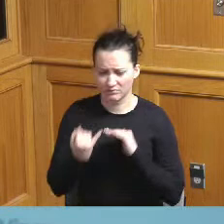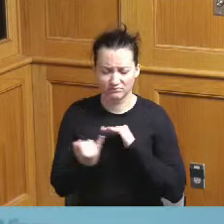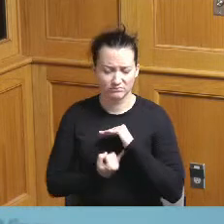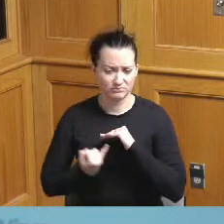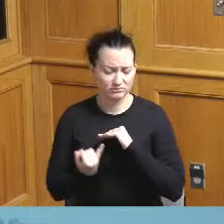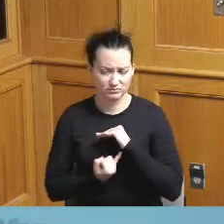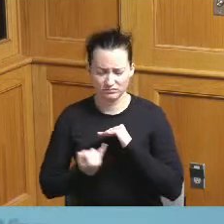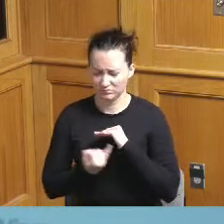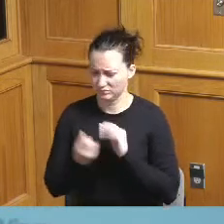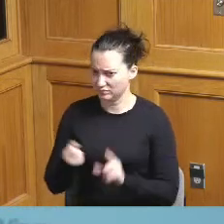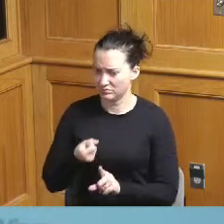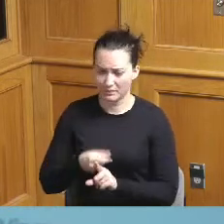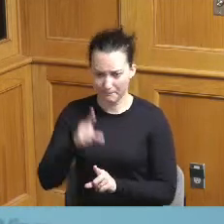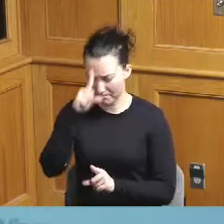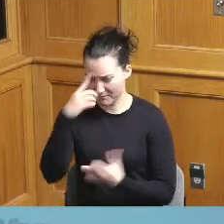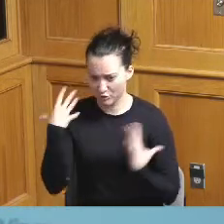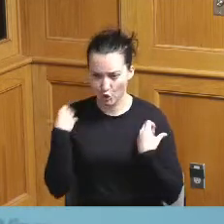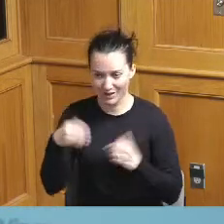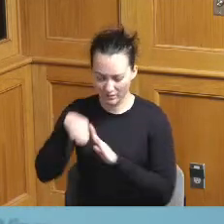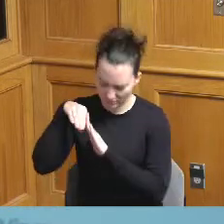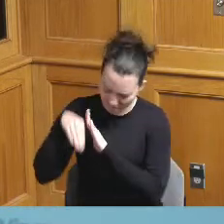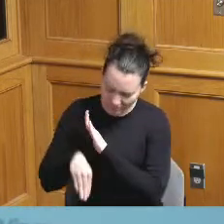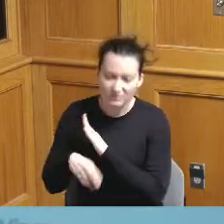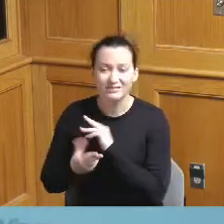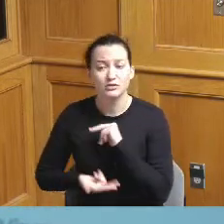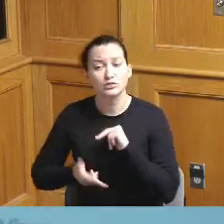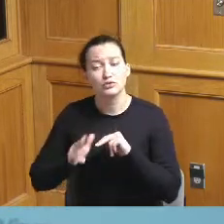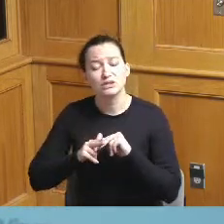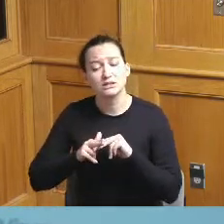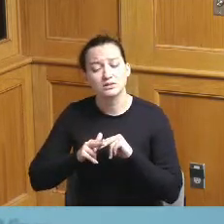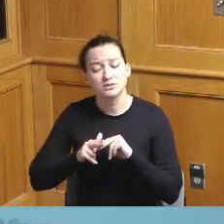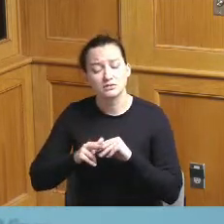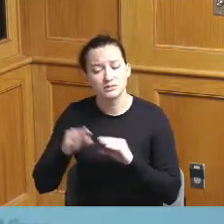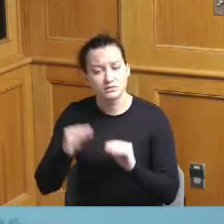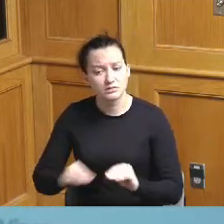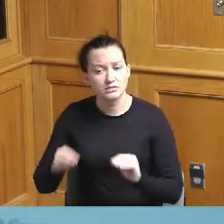toll on the Mental Health Community which caused an increase of more more cases filed in the court